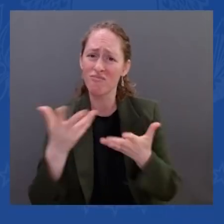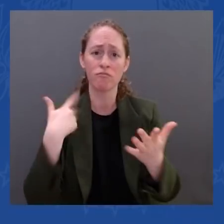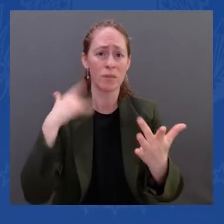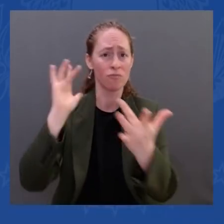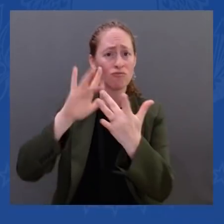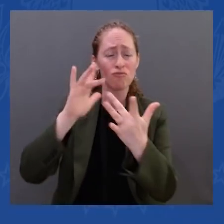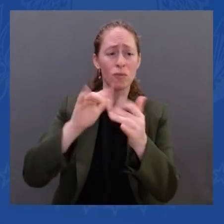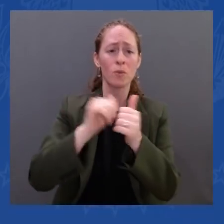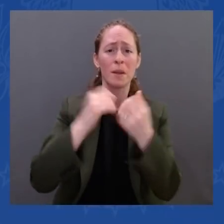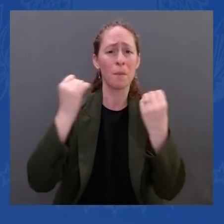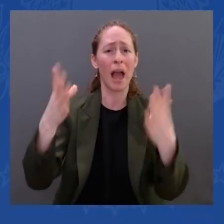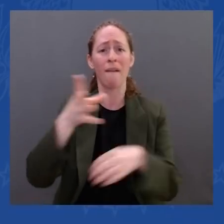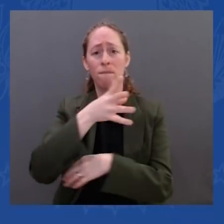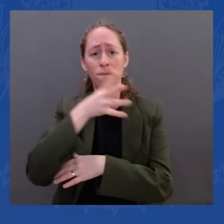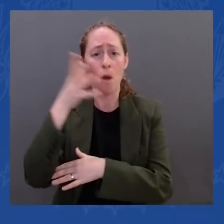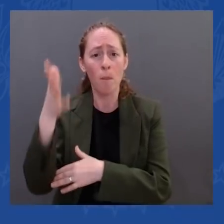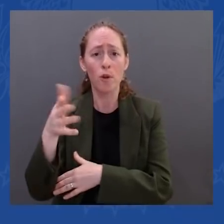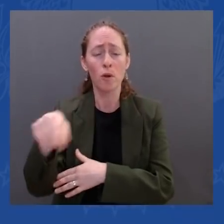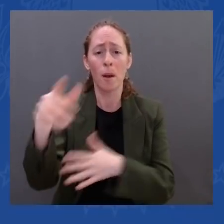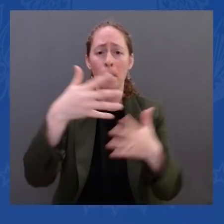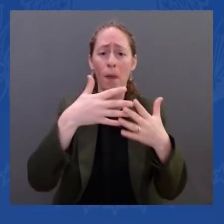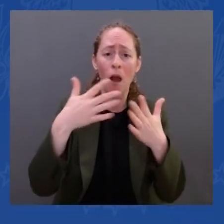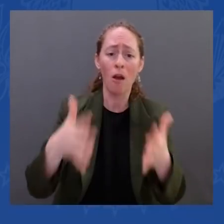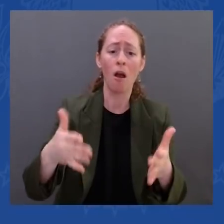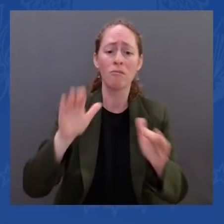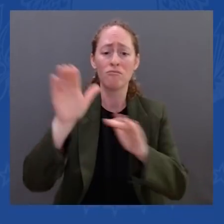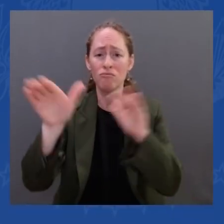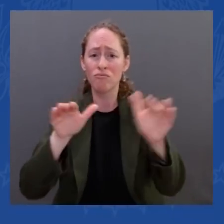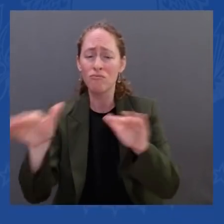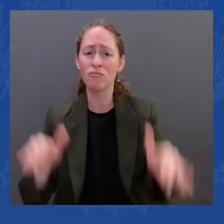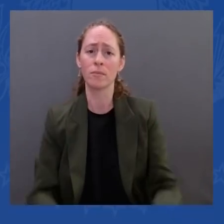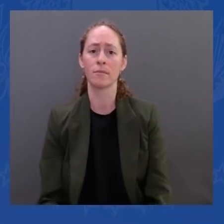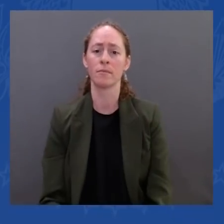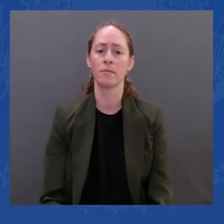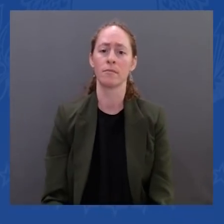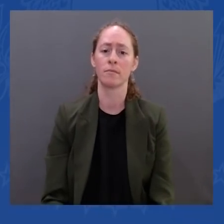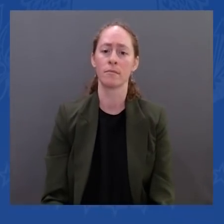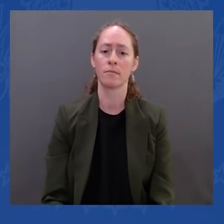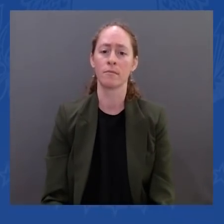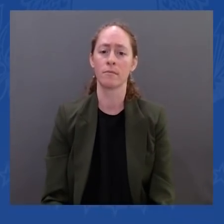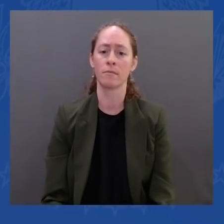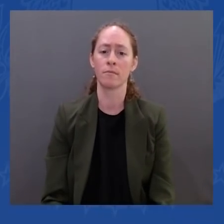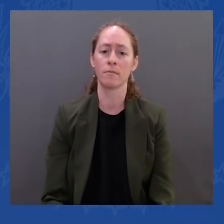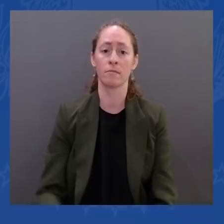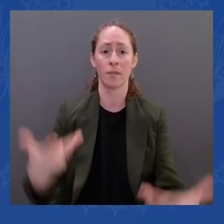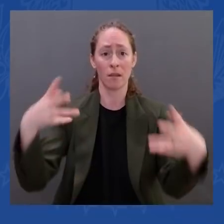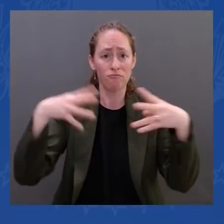to provide more fertilizer and a whole range of things. This is going to be a haul. This is going to take some time.